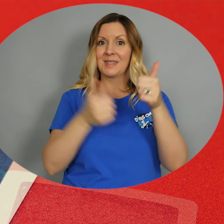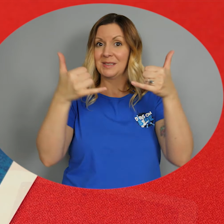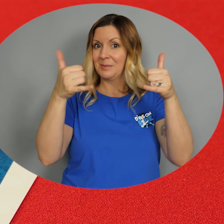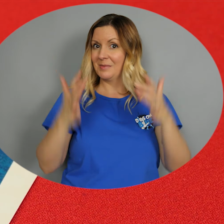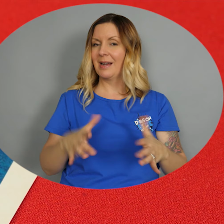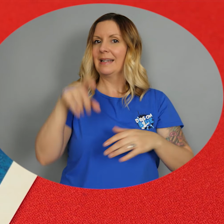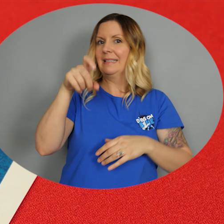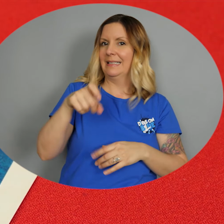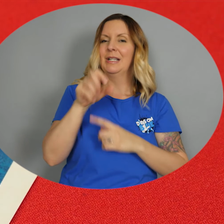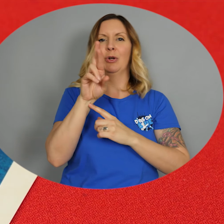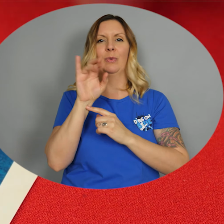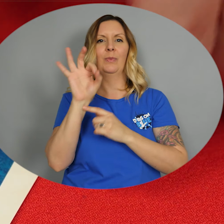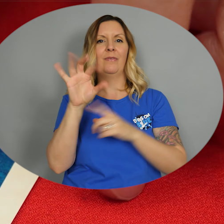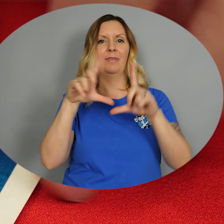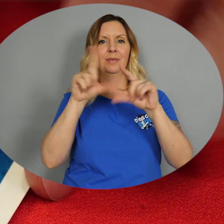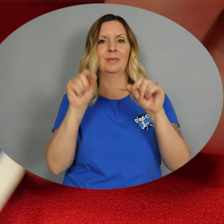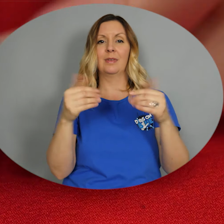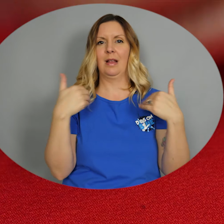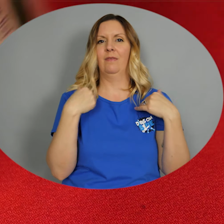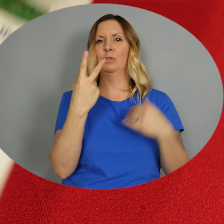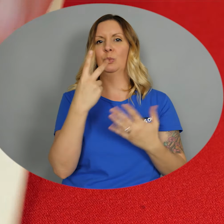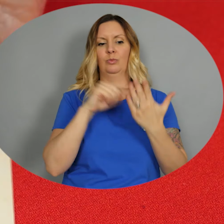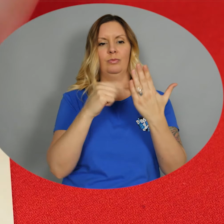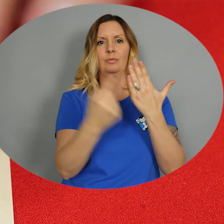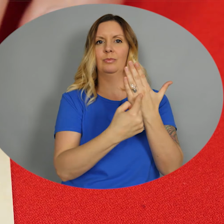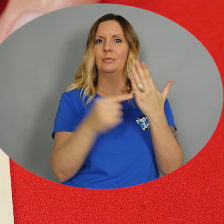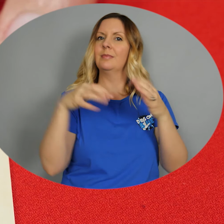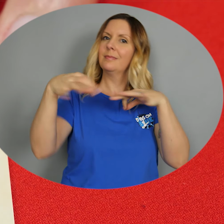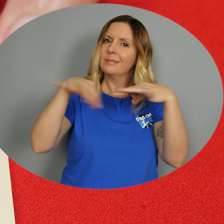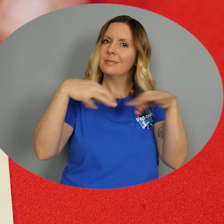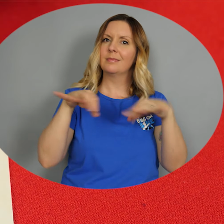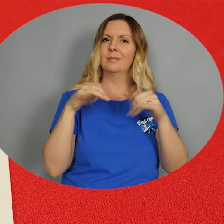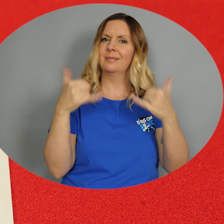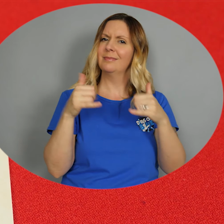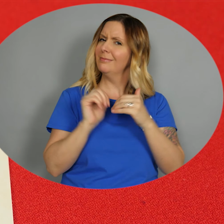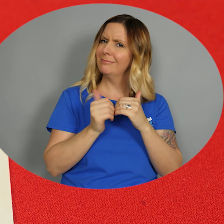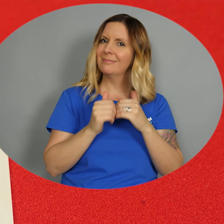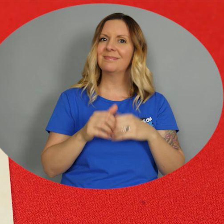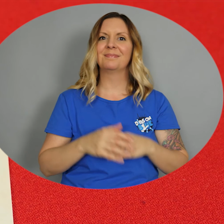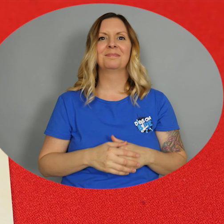deal each person a reference card. This is double-sided and details the steps in a round